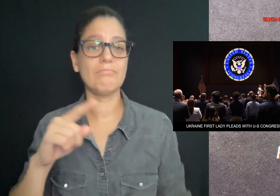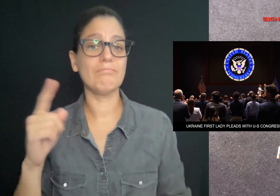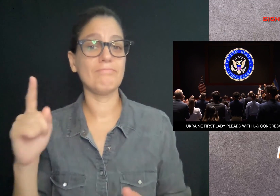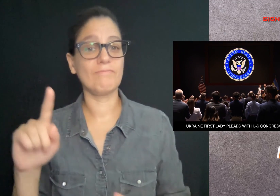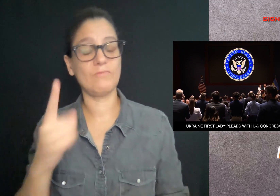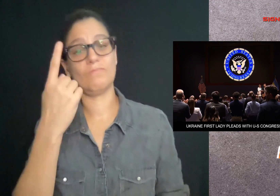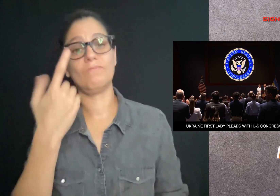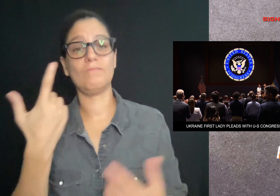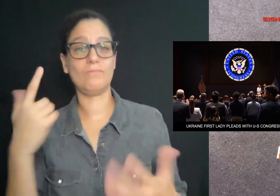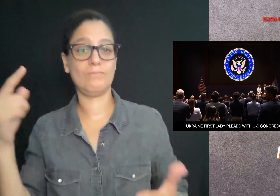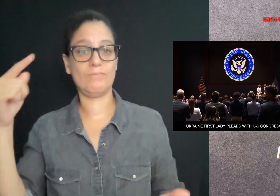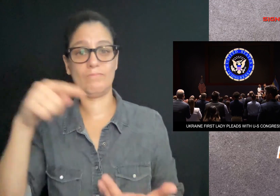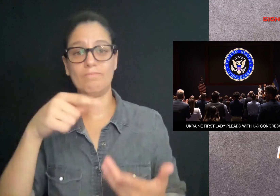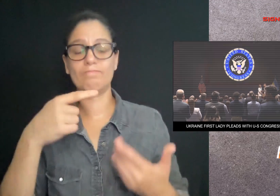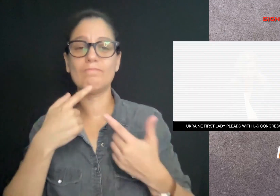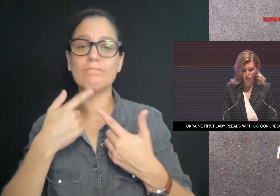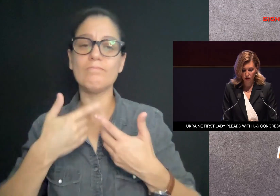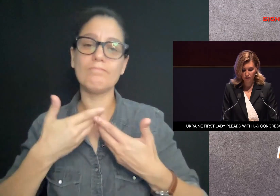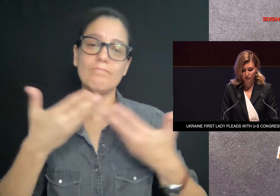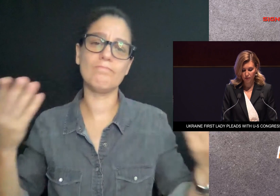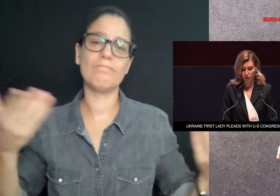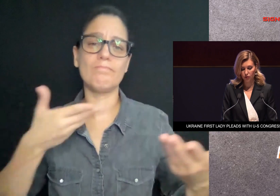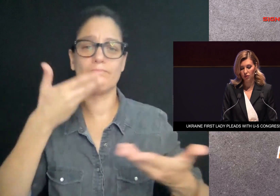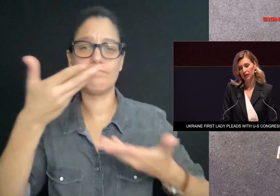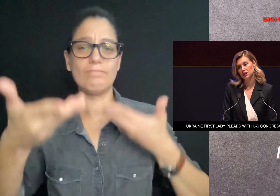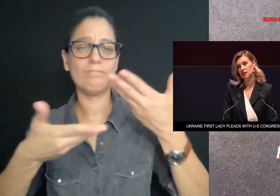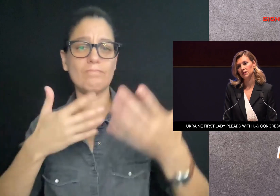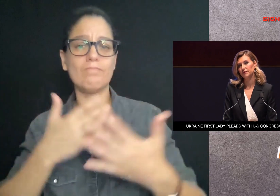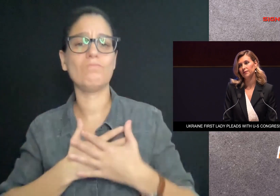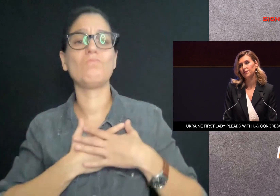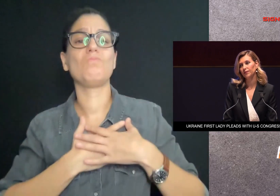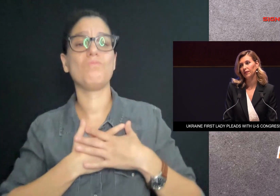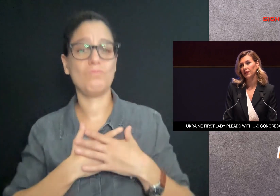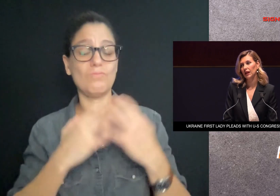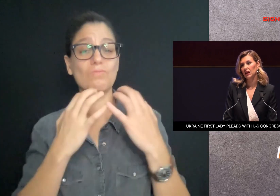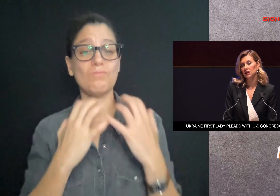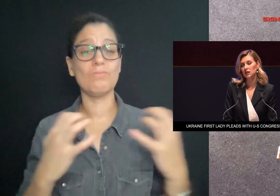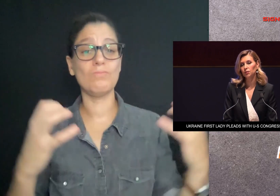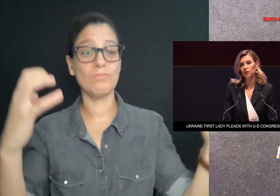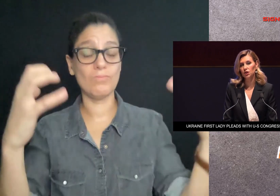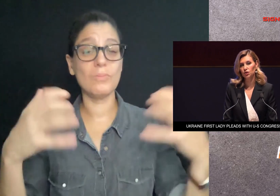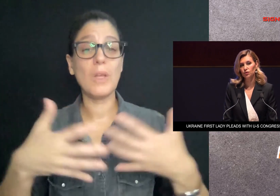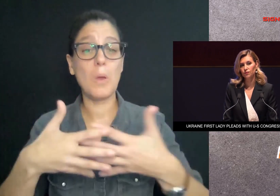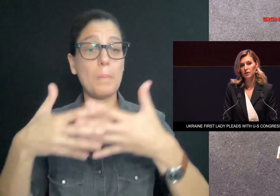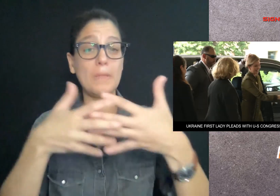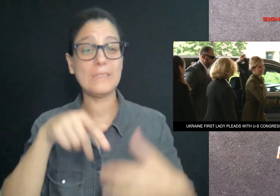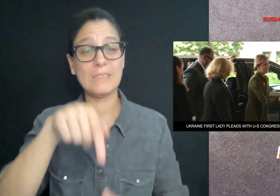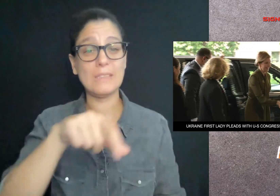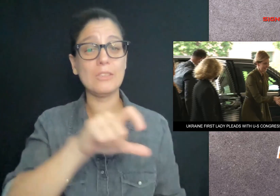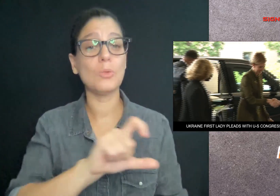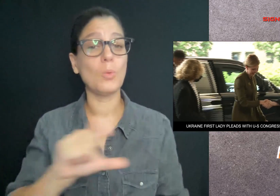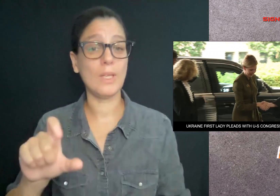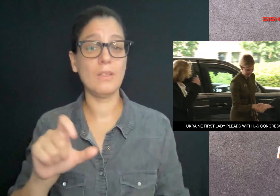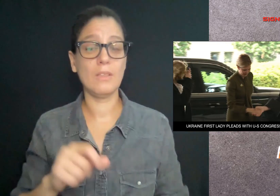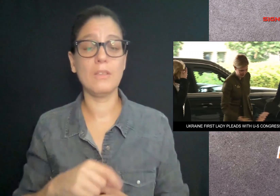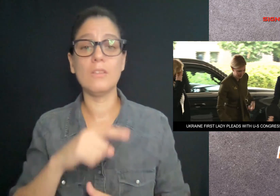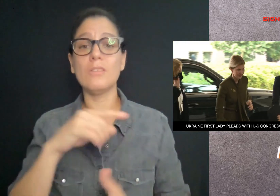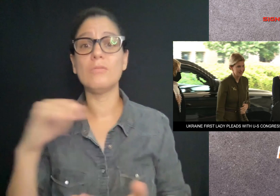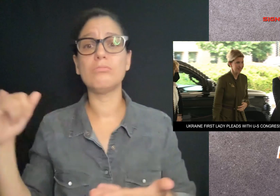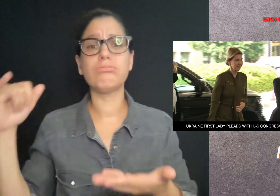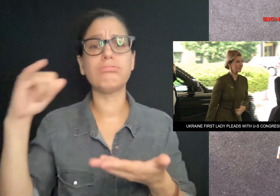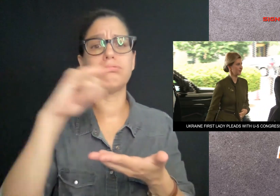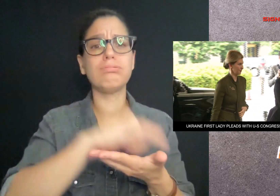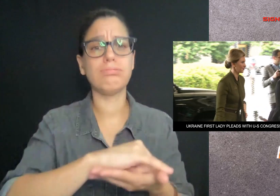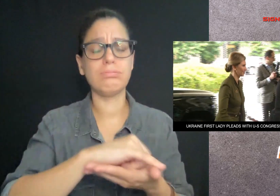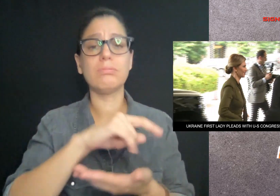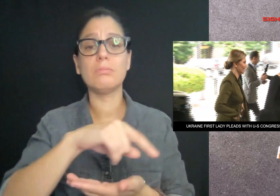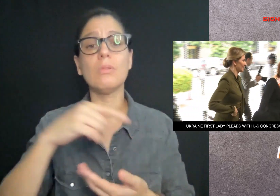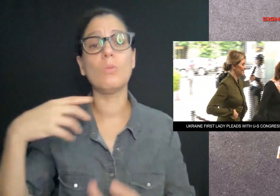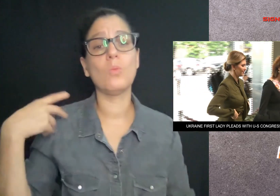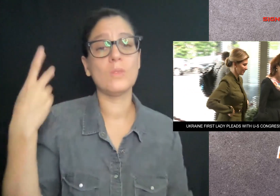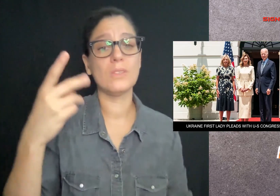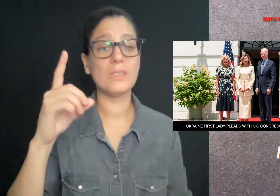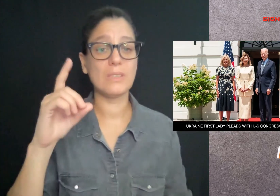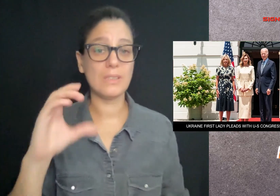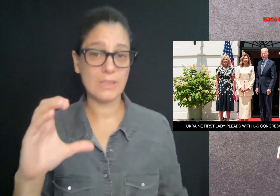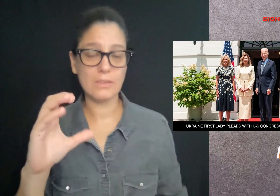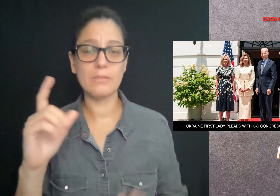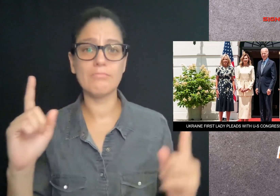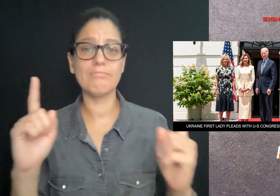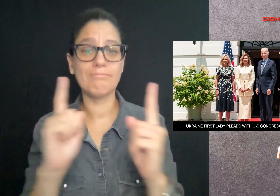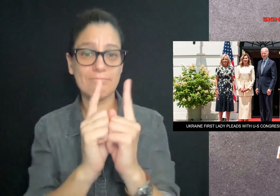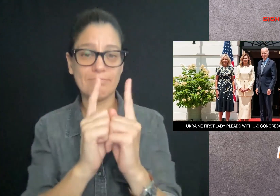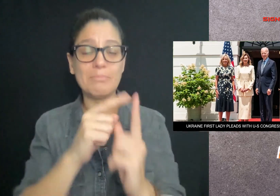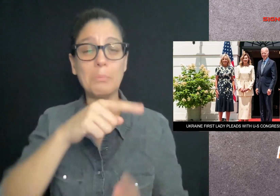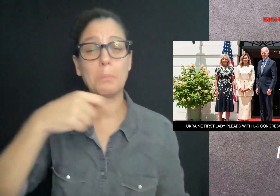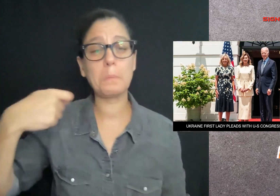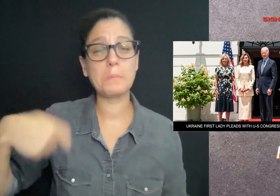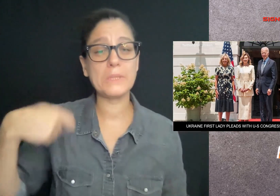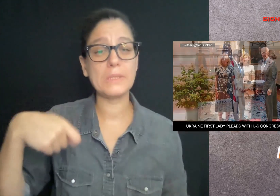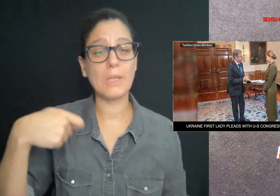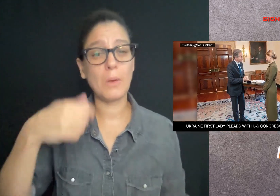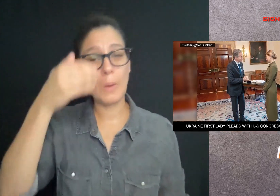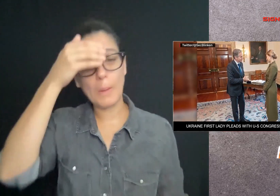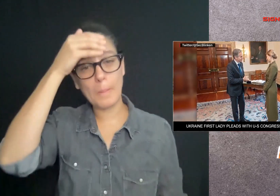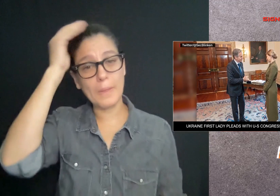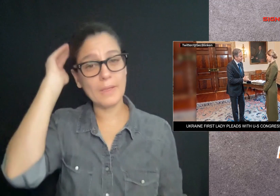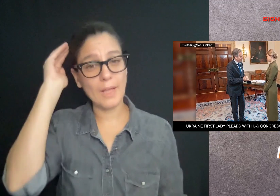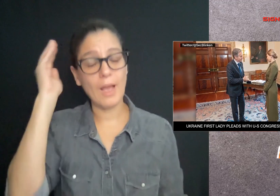Ukraine's first lady Olena Zelenska made an emotional plea to the U.S. Congress this week